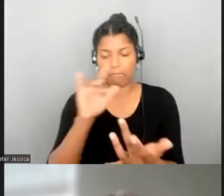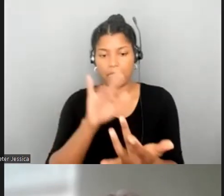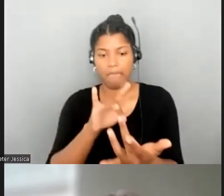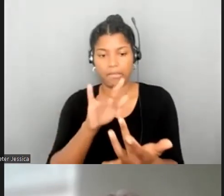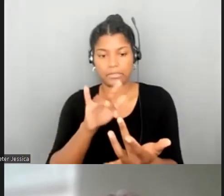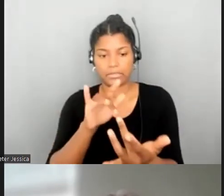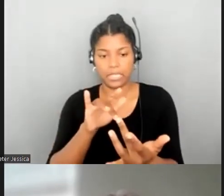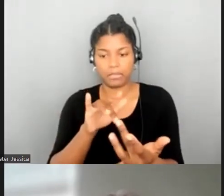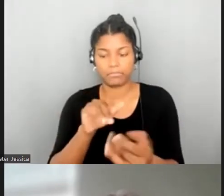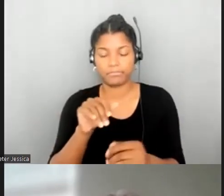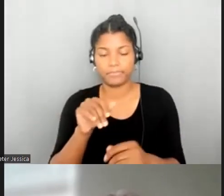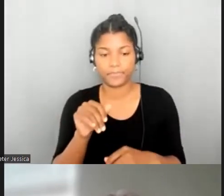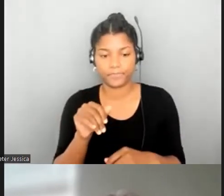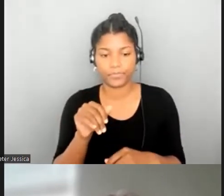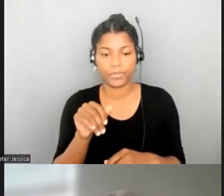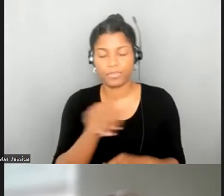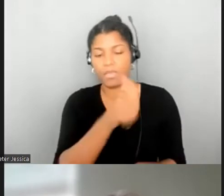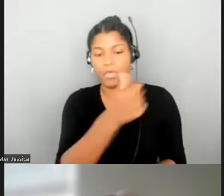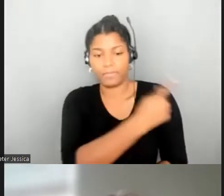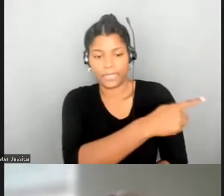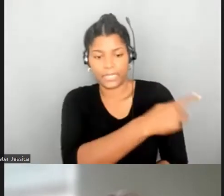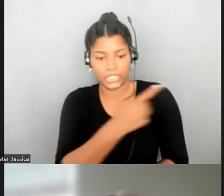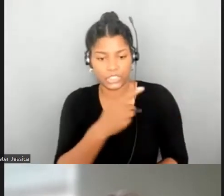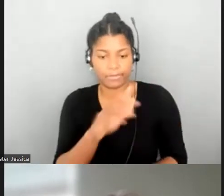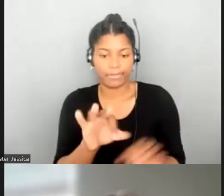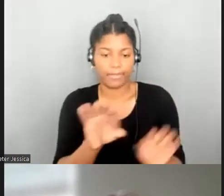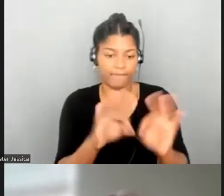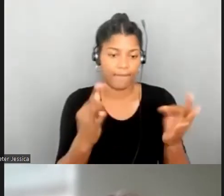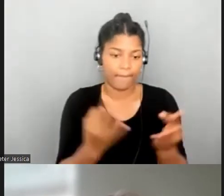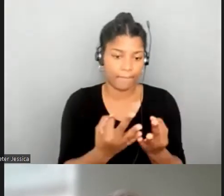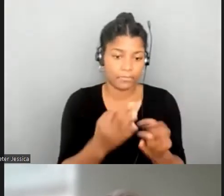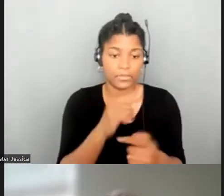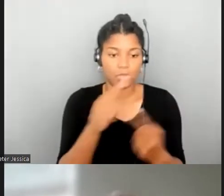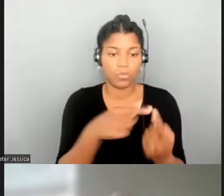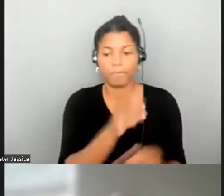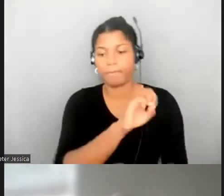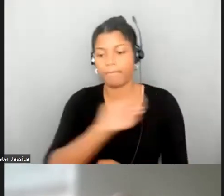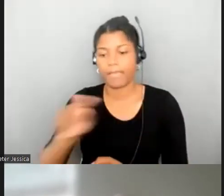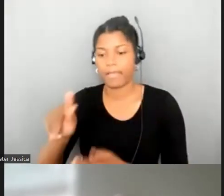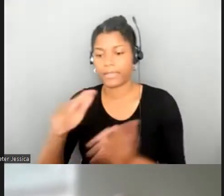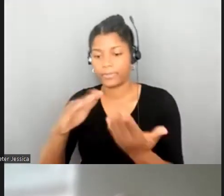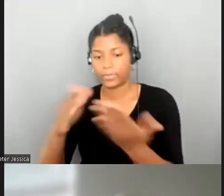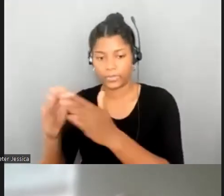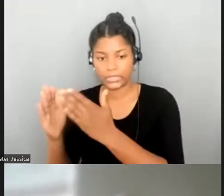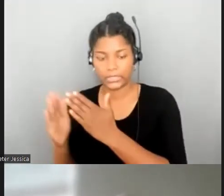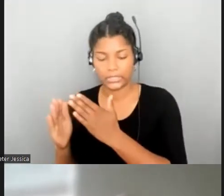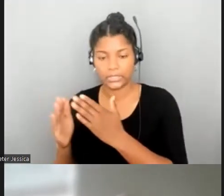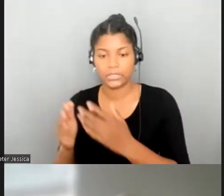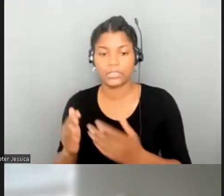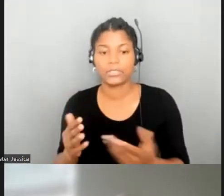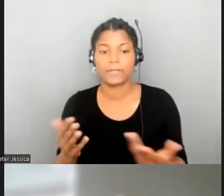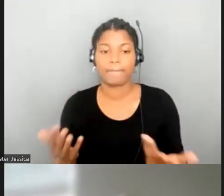to those patients and families.